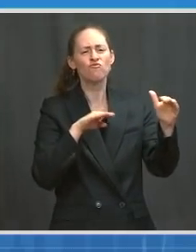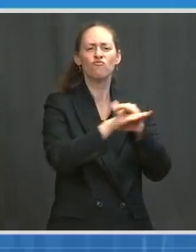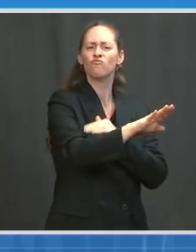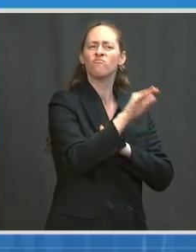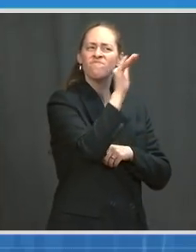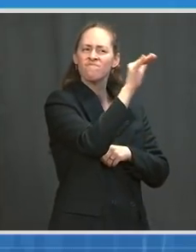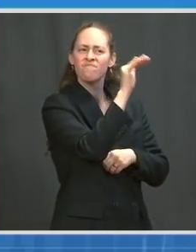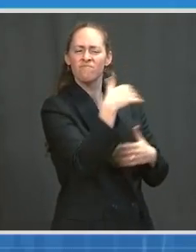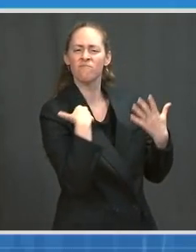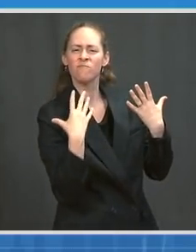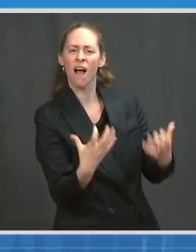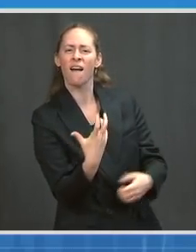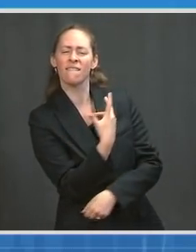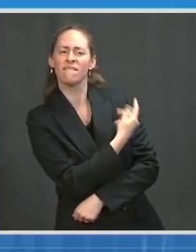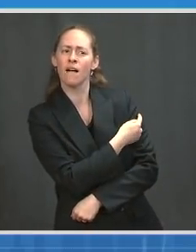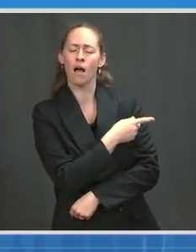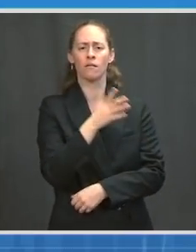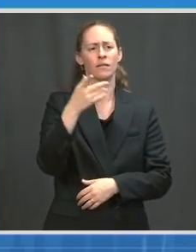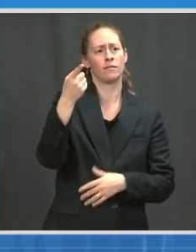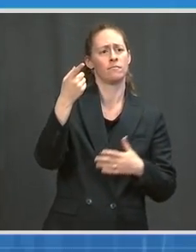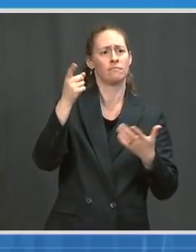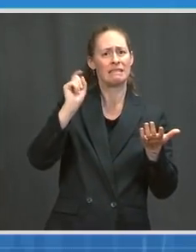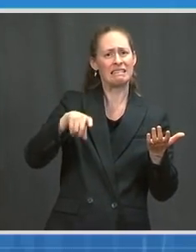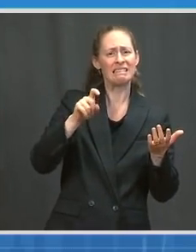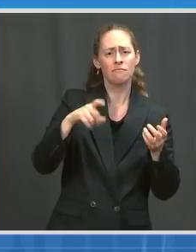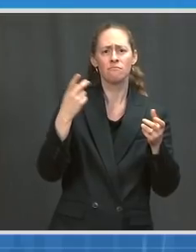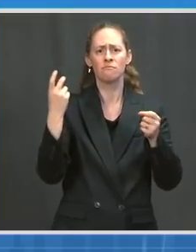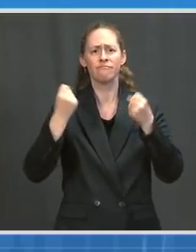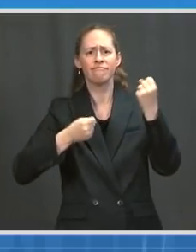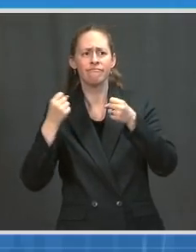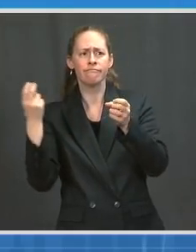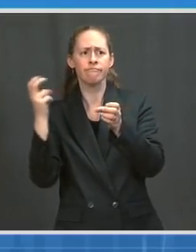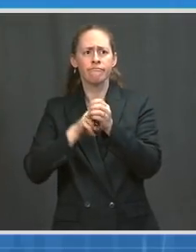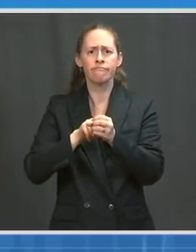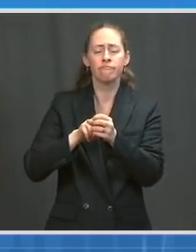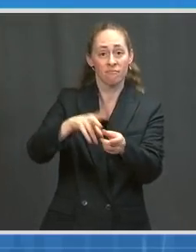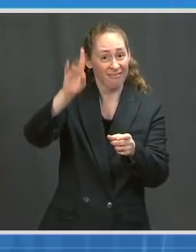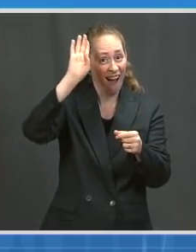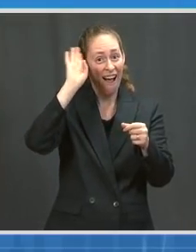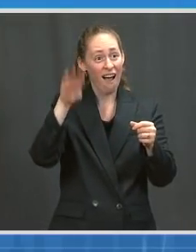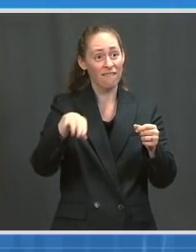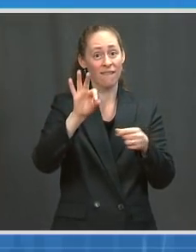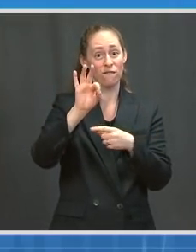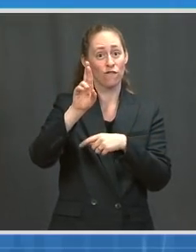Uber and Lyft are offering free and discounted rides. Live in a remote or rural area without a vaccine near you?